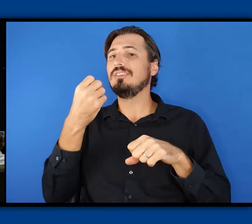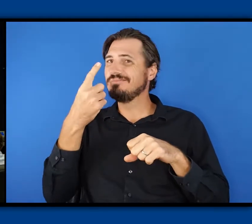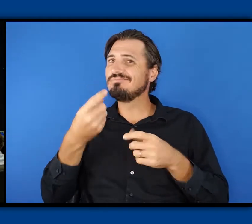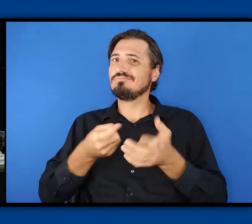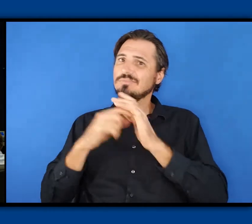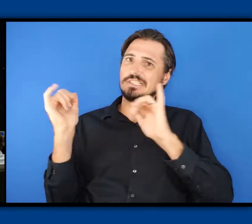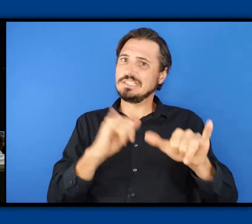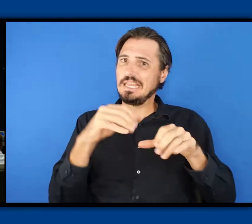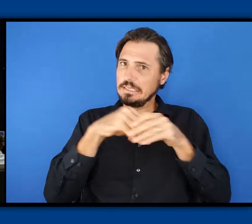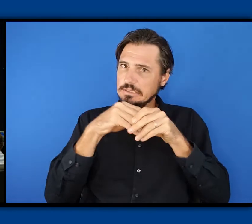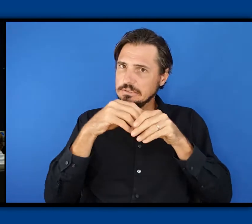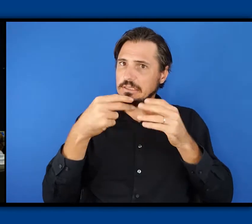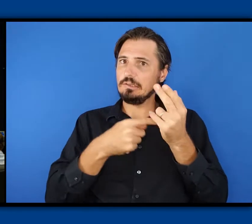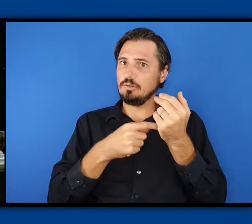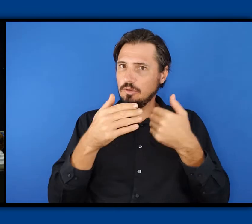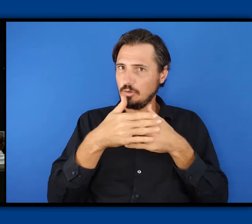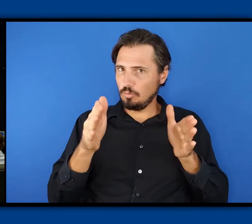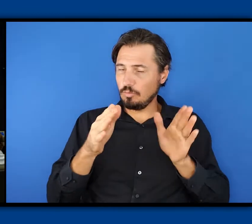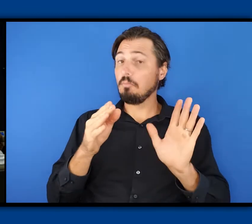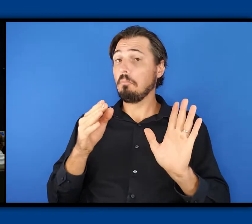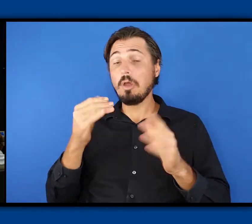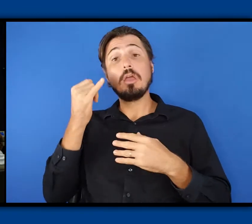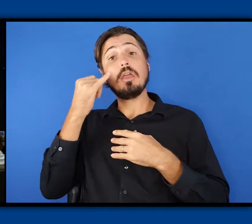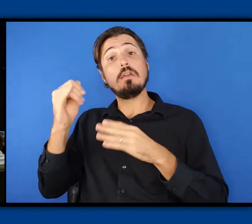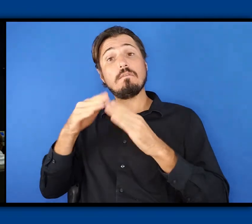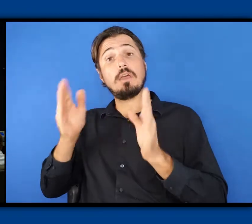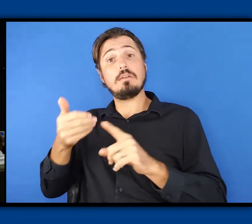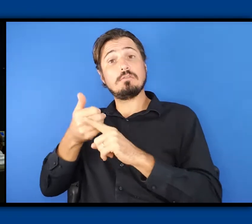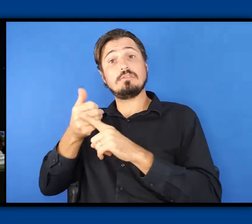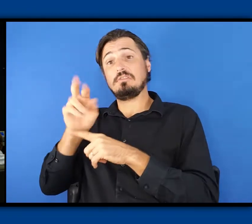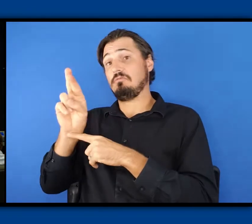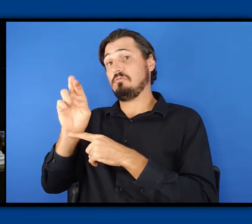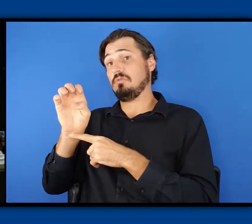Movement Quarantine property, commonly referred to as a “Resort Bubble.”